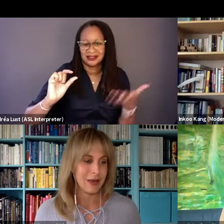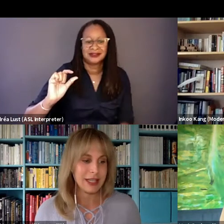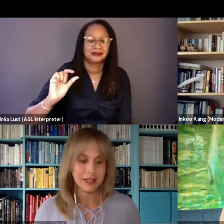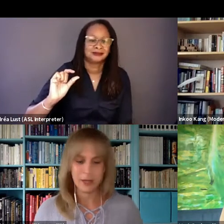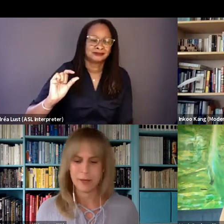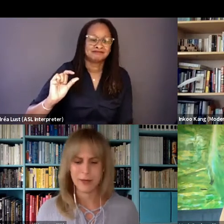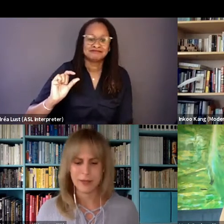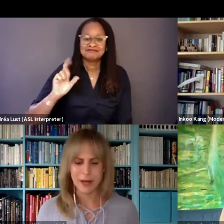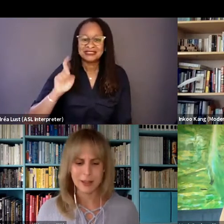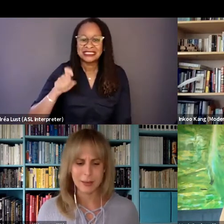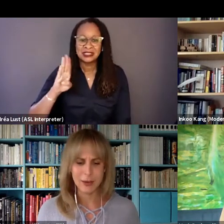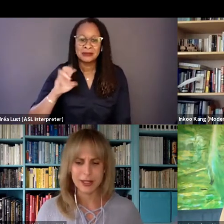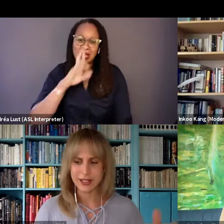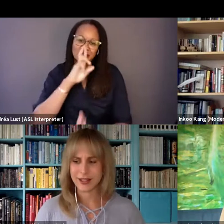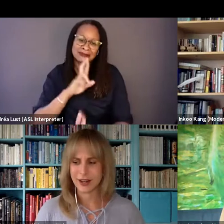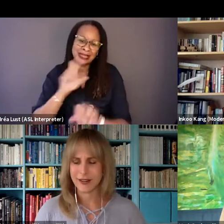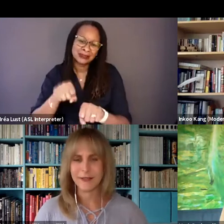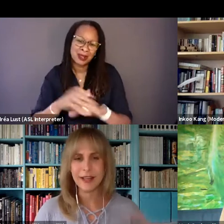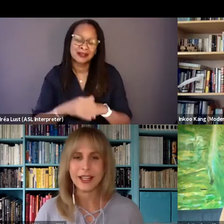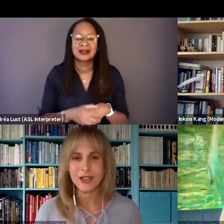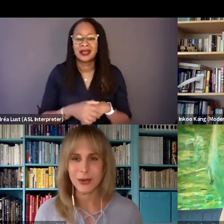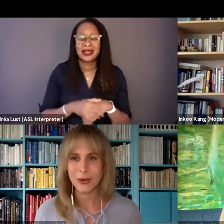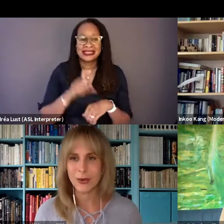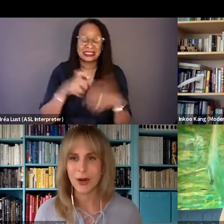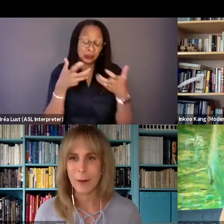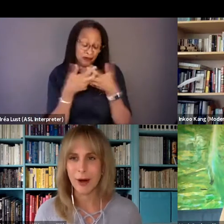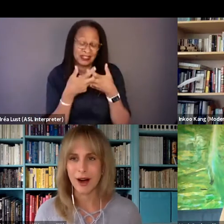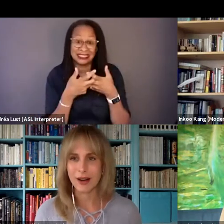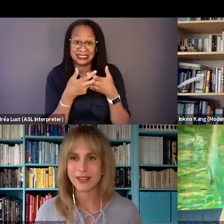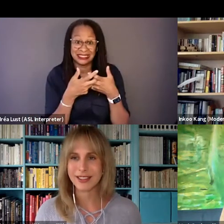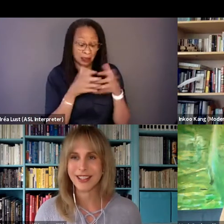needing to be respectable, needing to kind of fit into a box.